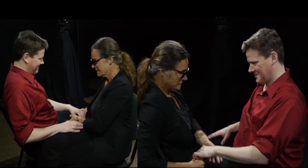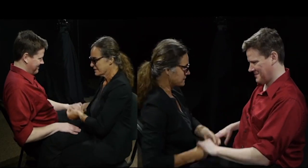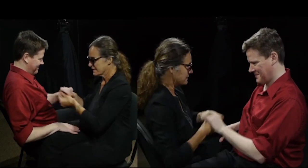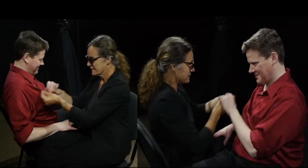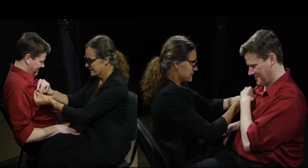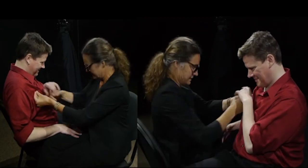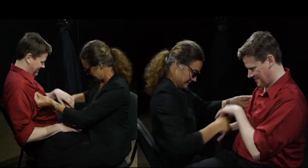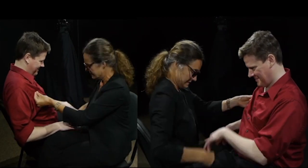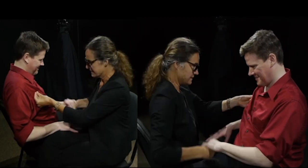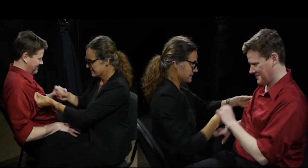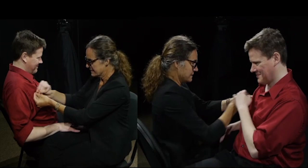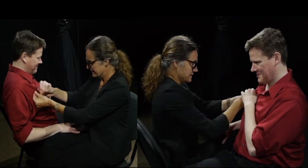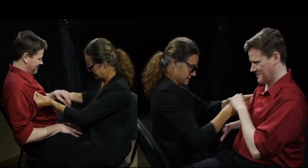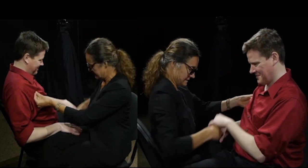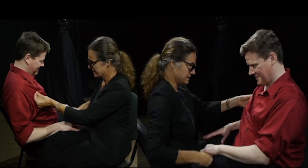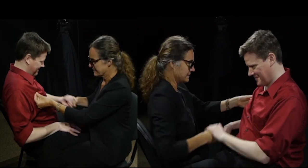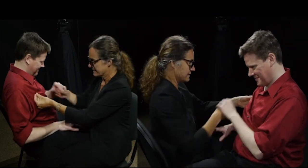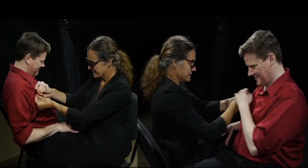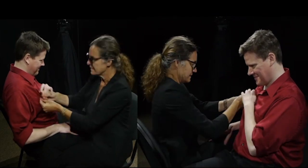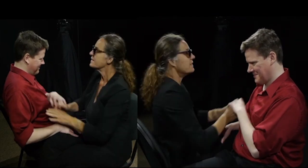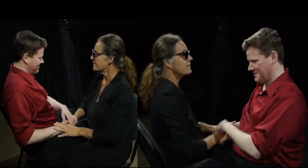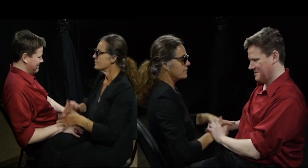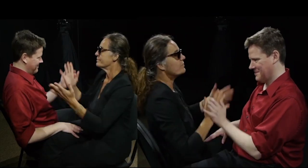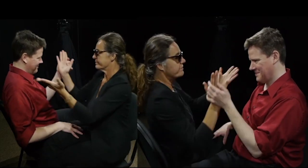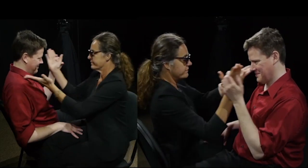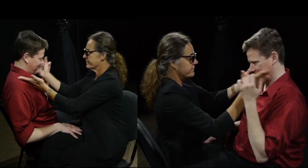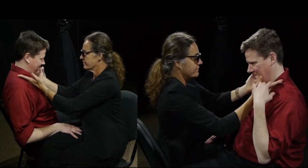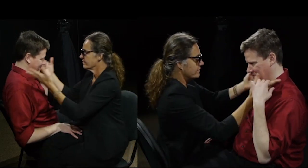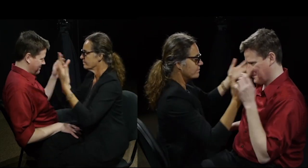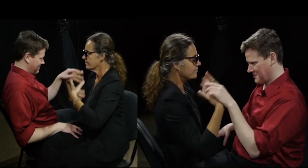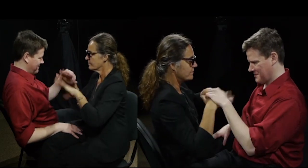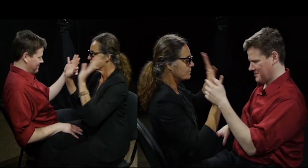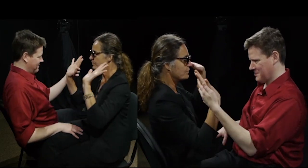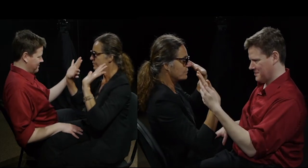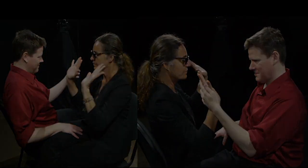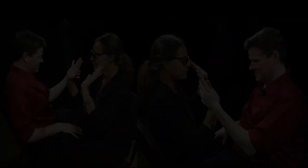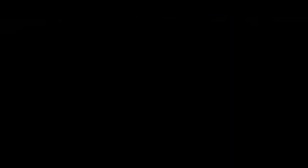will prove to them that autonomous DeafBlind spaces yield effective practices.